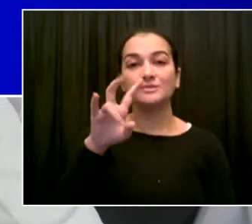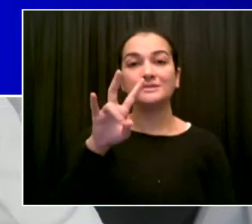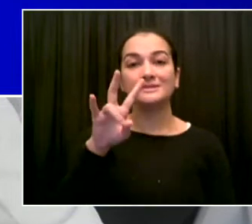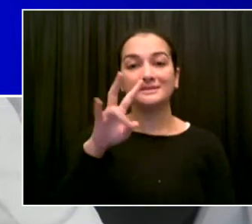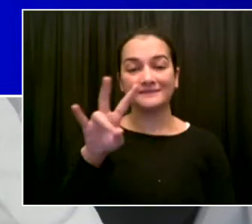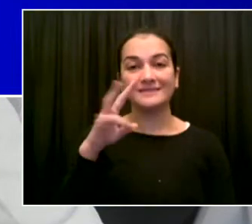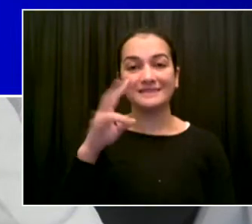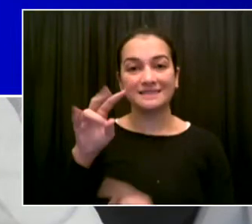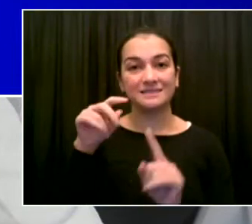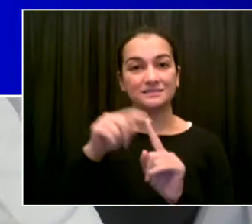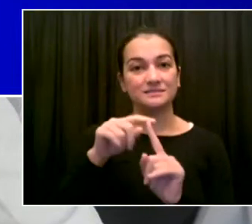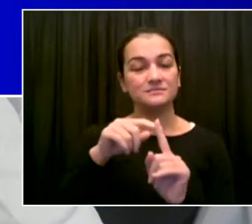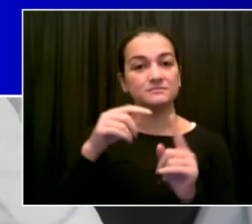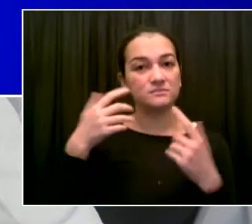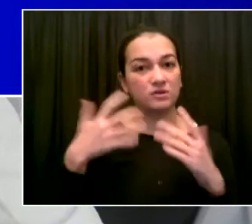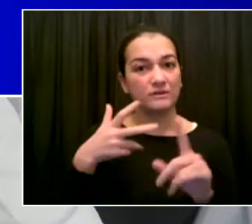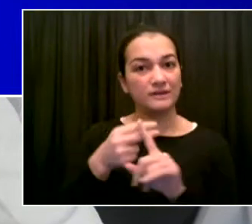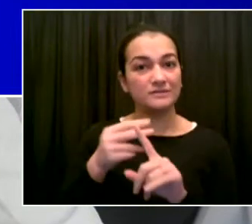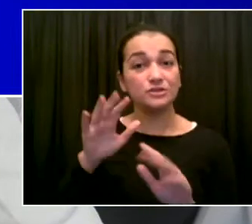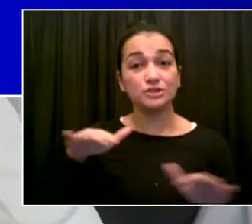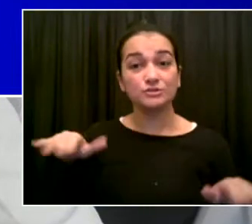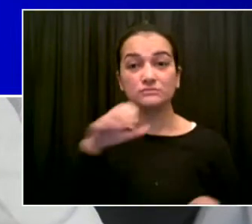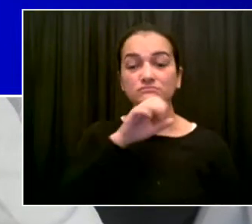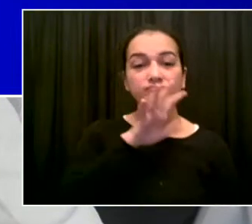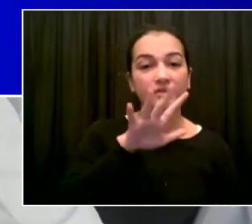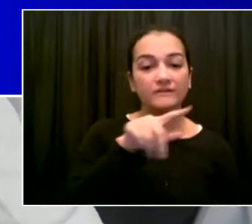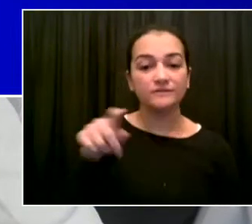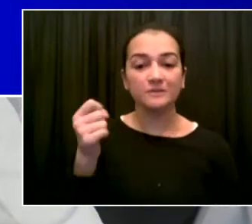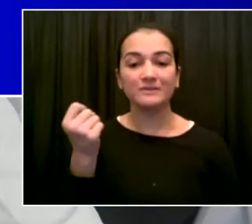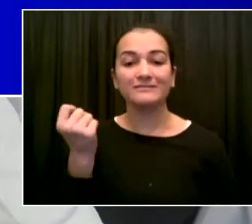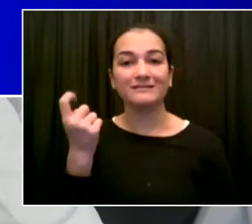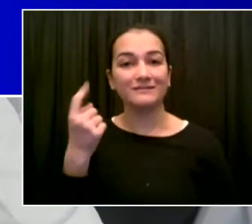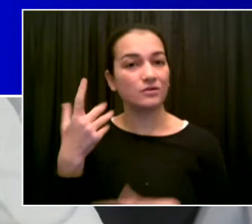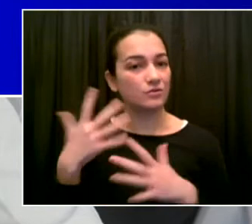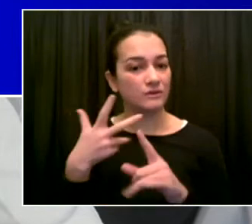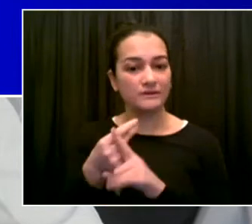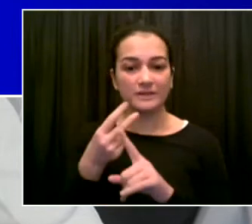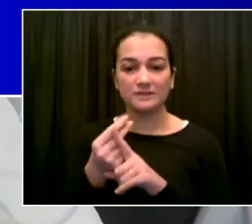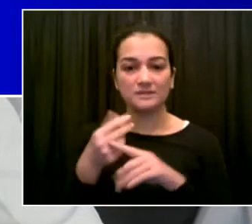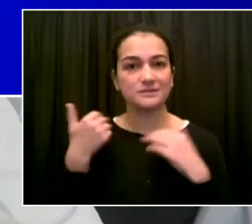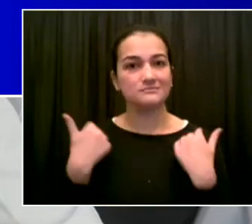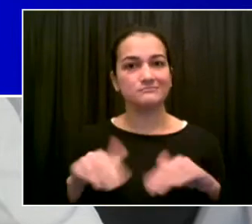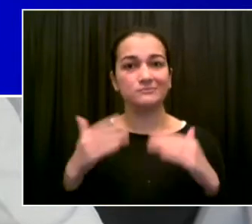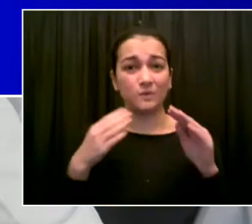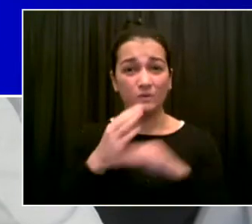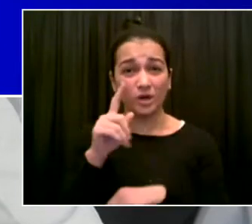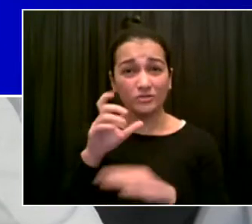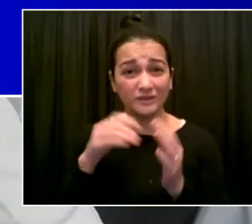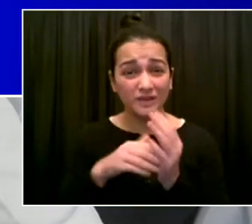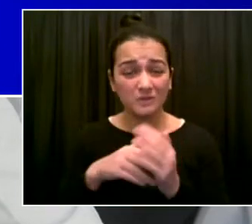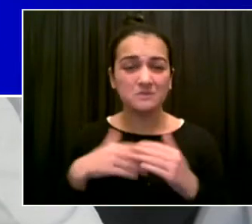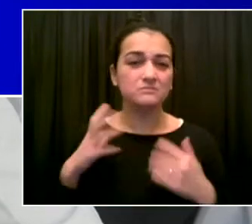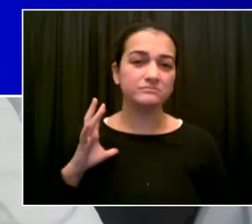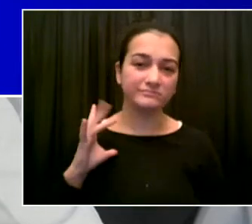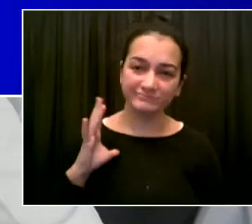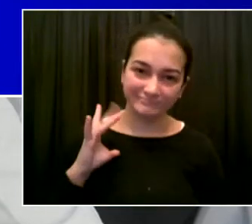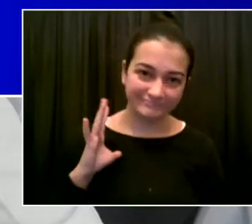AND AS OF TODAY OVER 100,000 EVER 5 TO 11- YEAR-OLDS ARE ALREADY